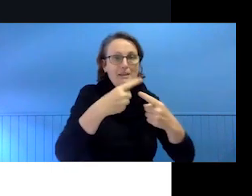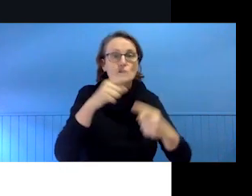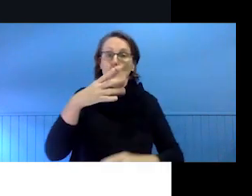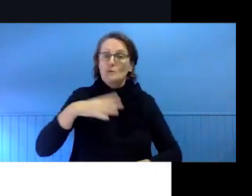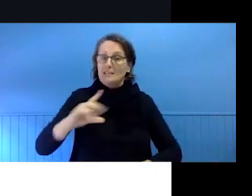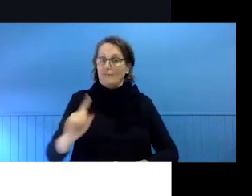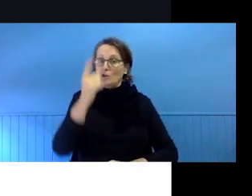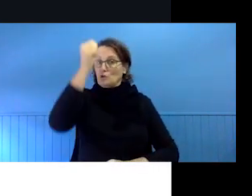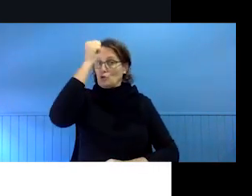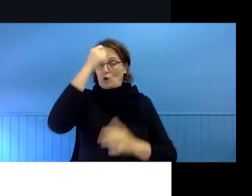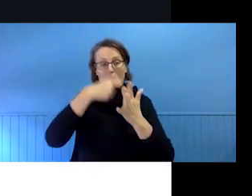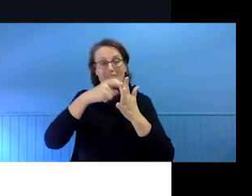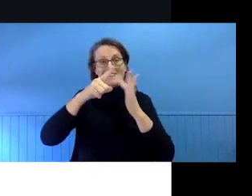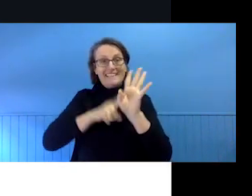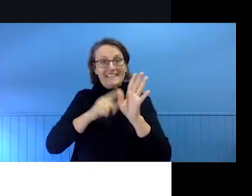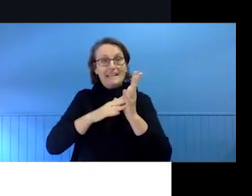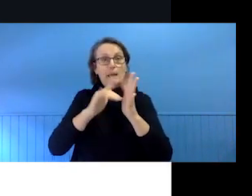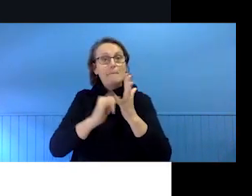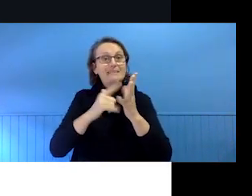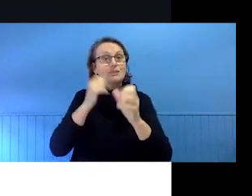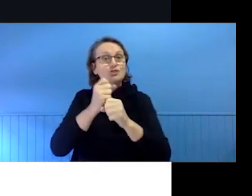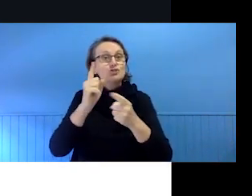effectively to each audience segment, then you want to think